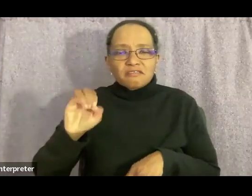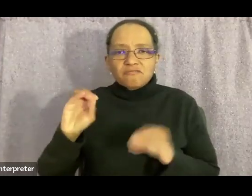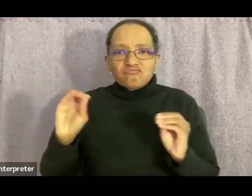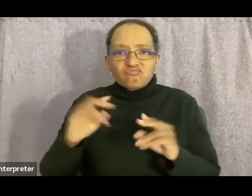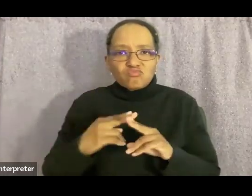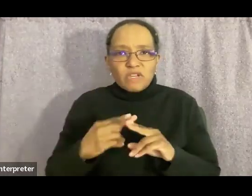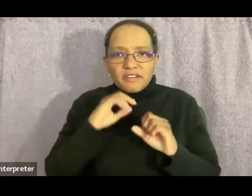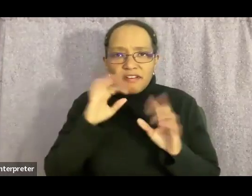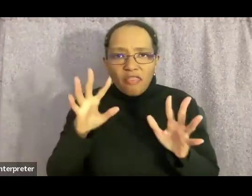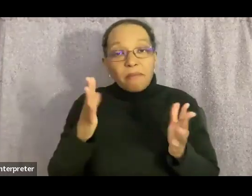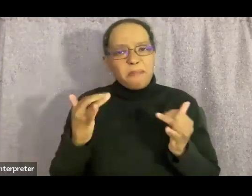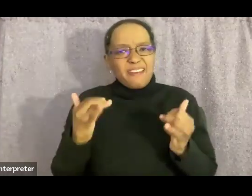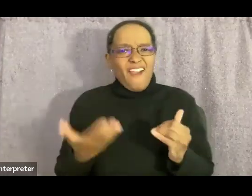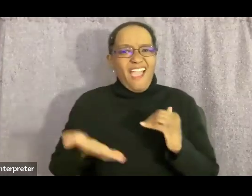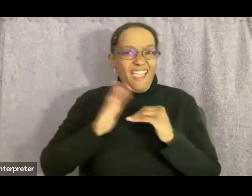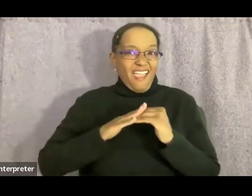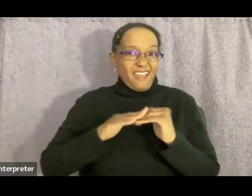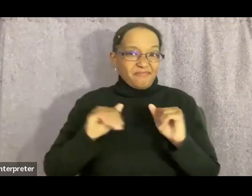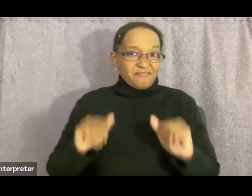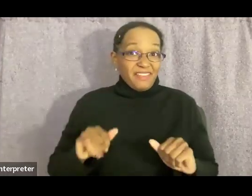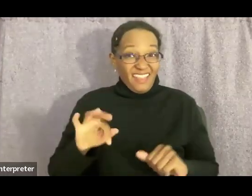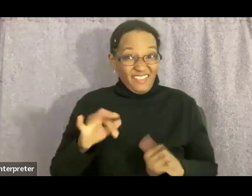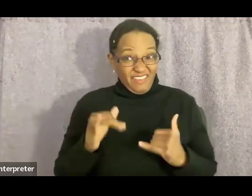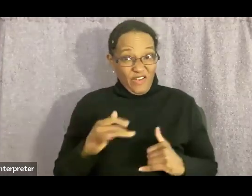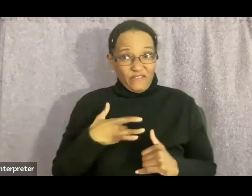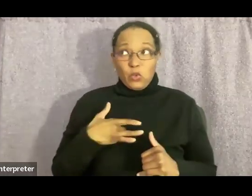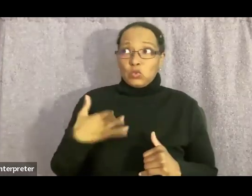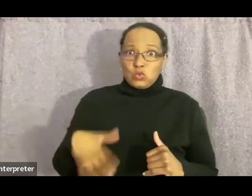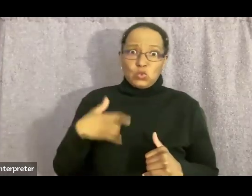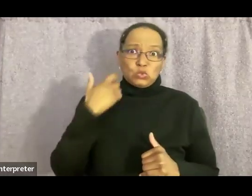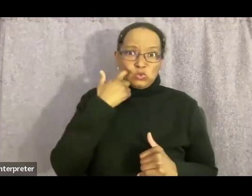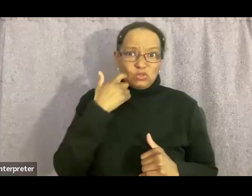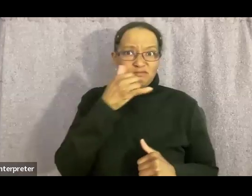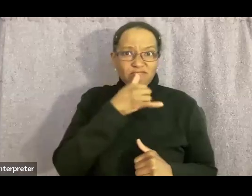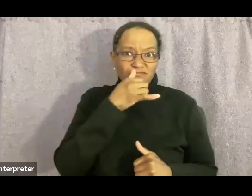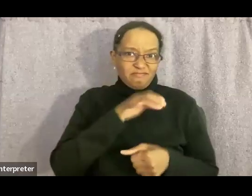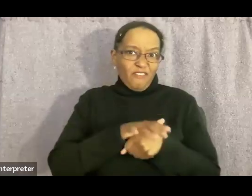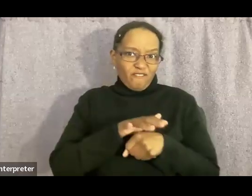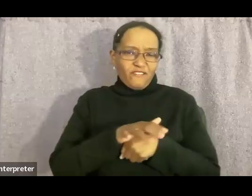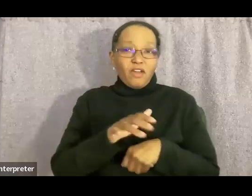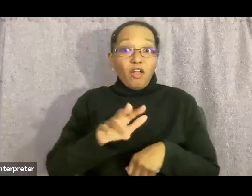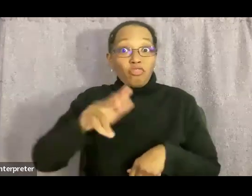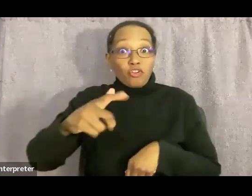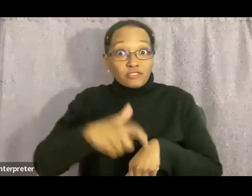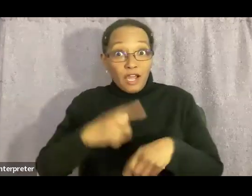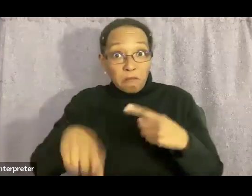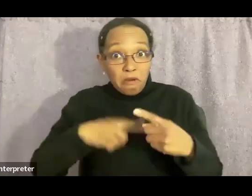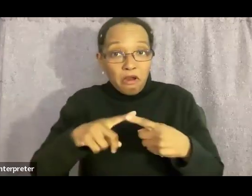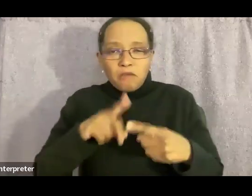If at this point you're like, that was good enough for me, you don't have to do the third set. Go drink some water. It's fine.